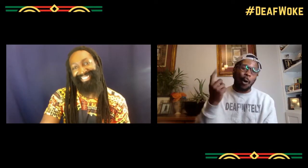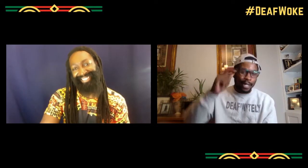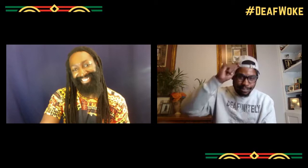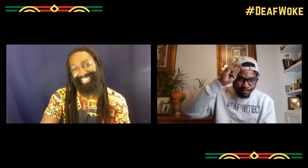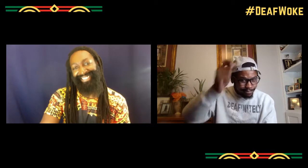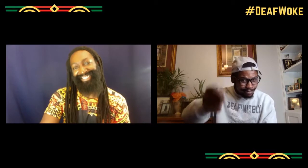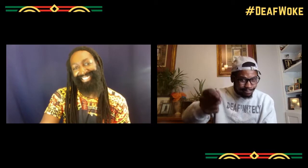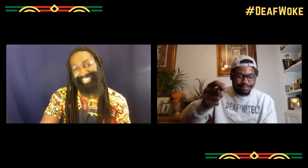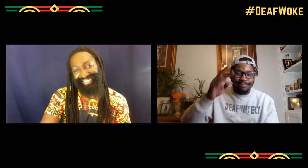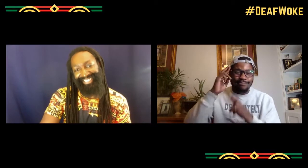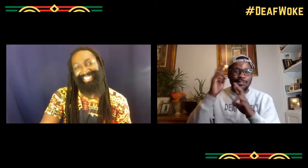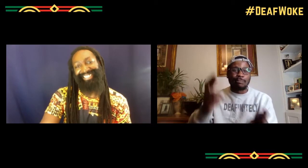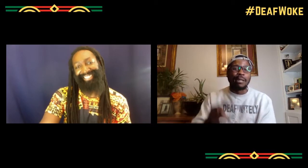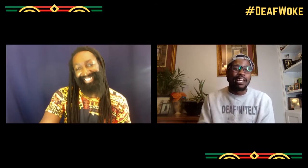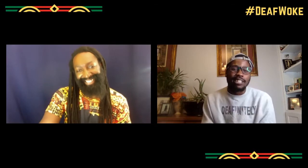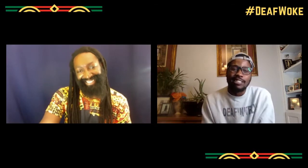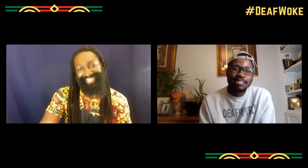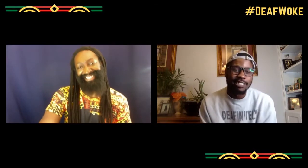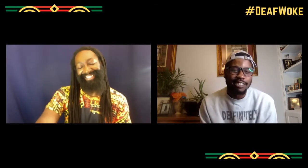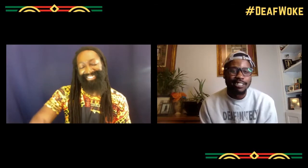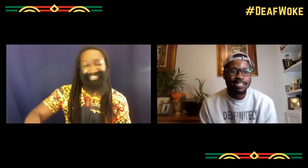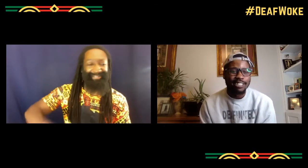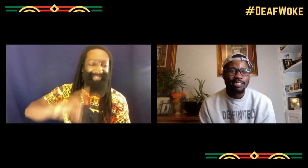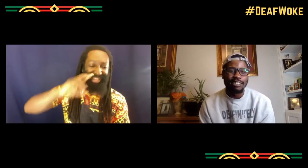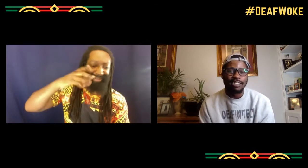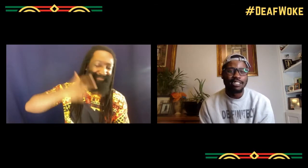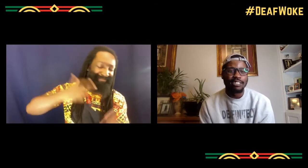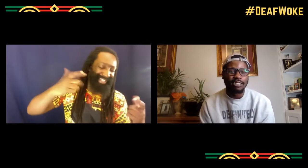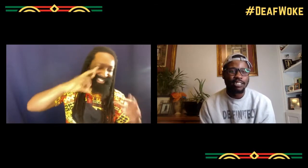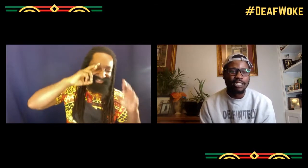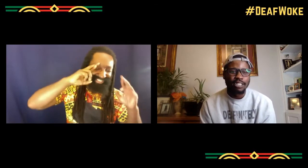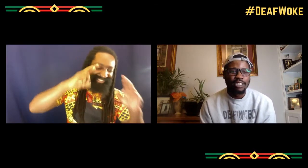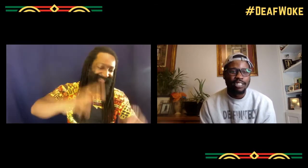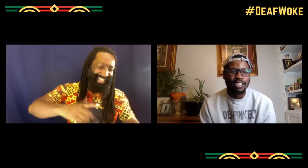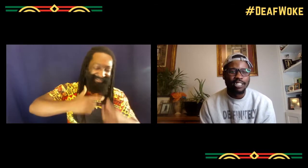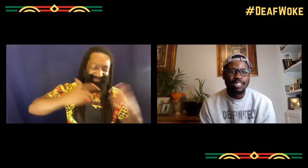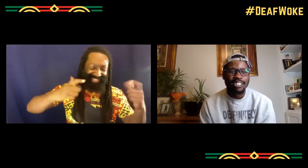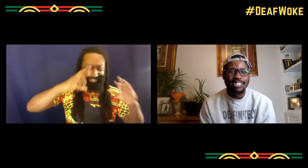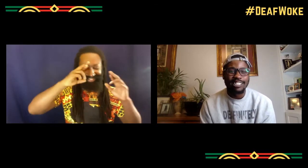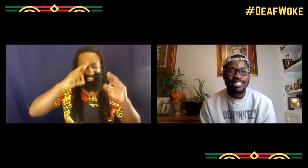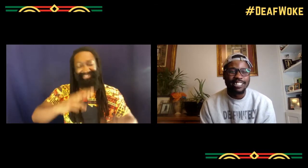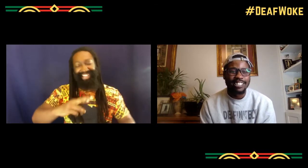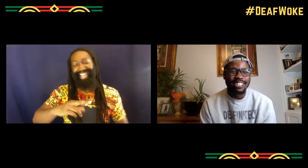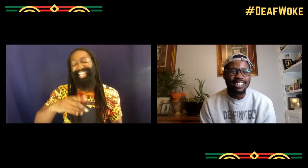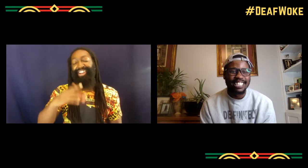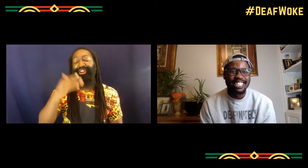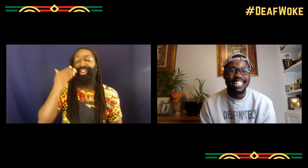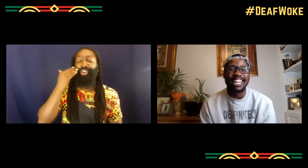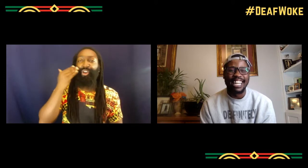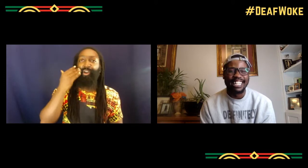And they wanted to see me successful. So I tightened my cap off, much respect to those guys. Mad respect.